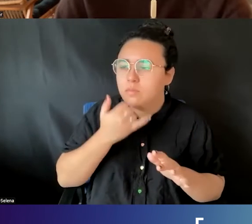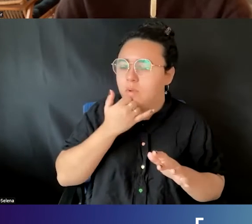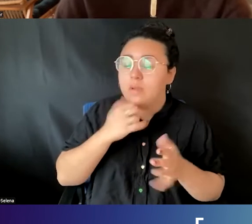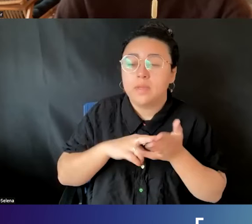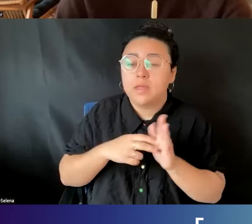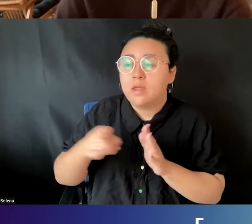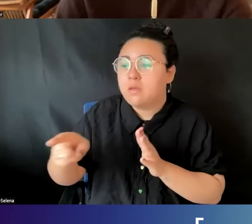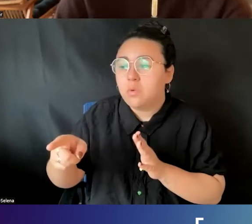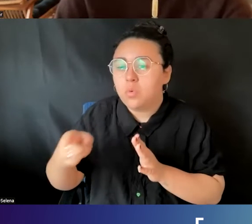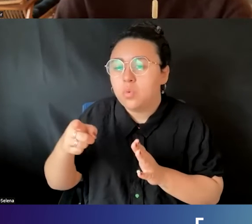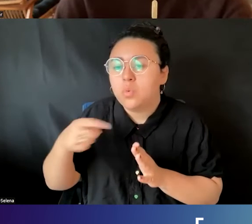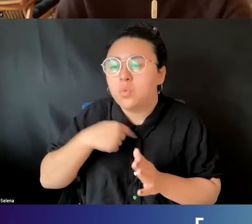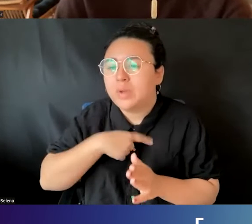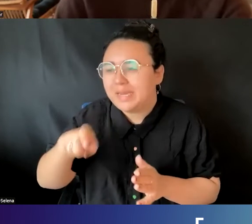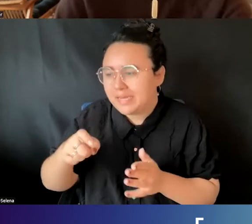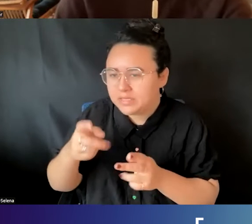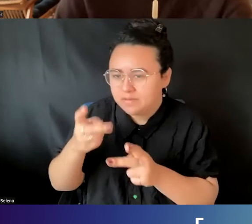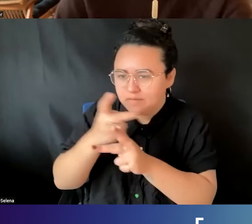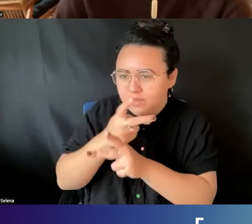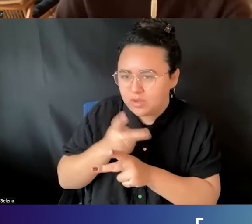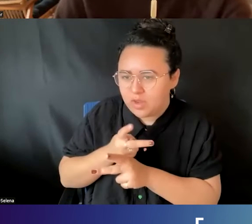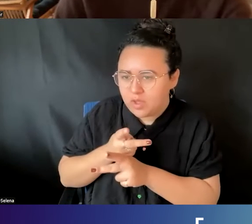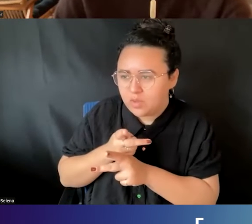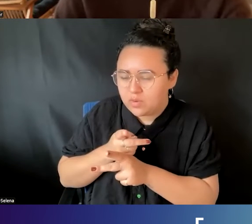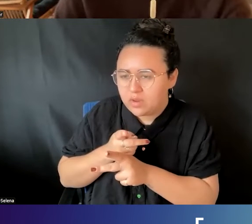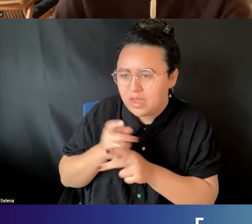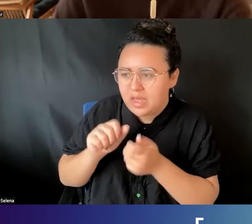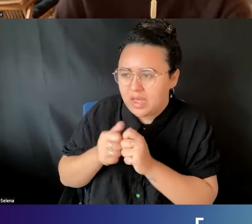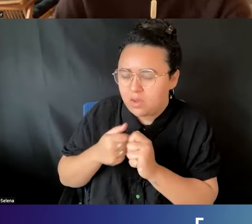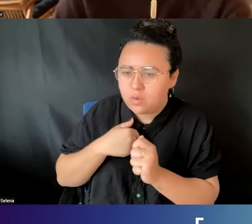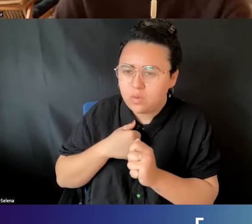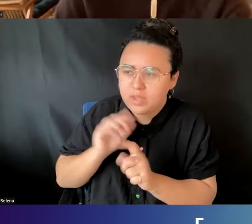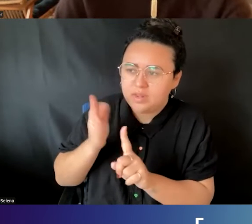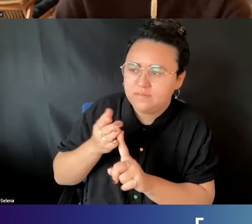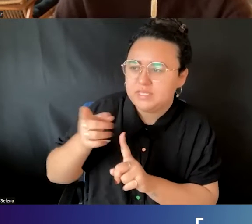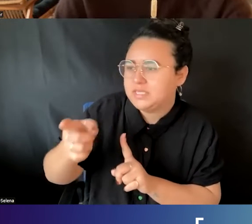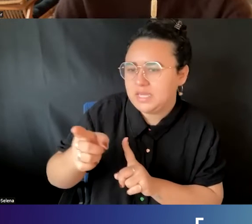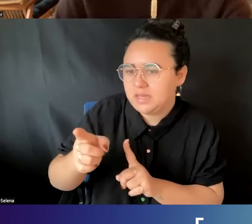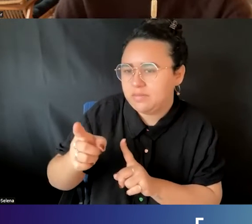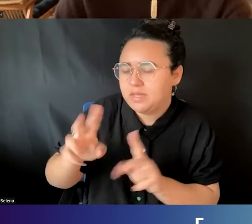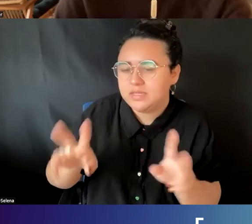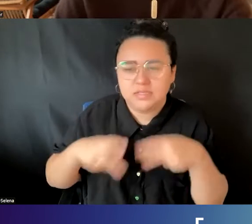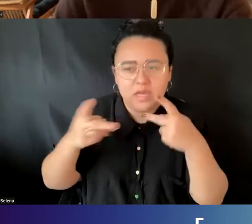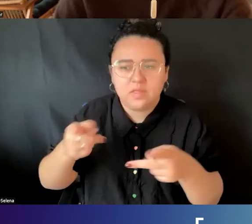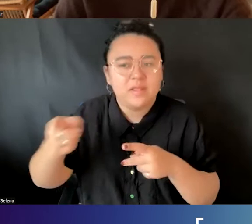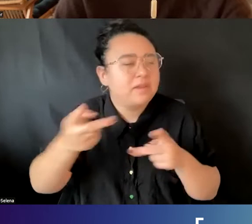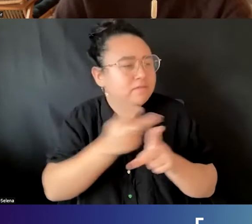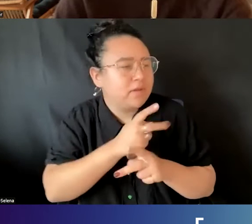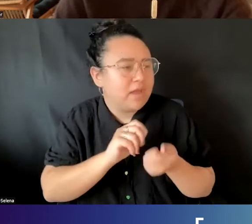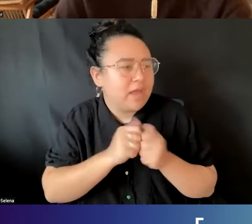you know, we're not trying to figure out how do we more attractive to distributors. It's the other way around. They have to understand that